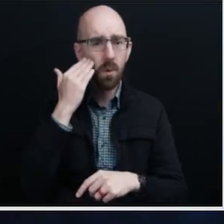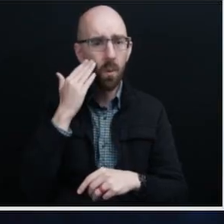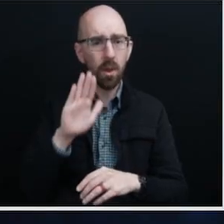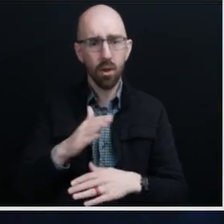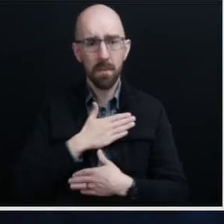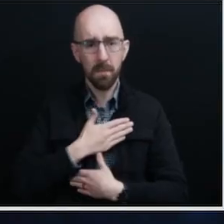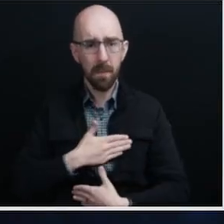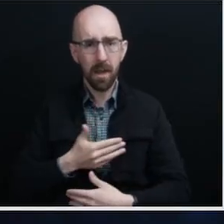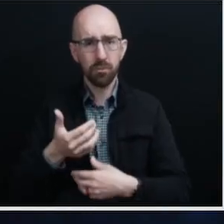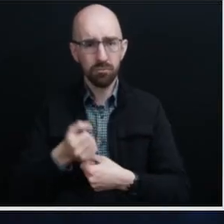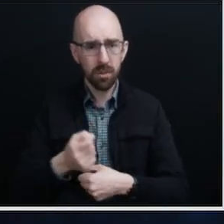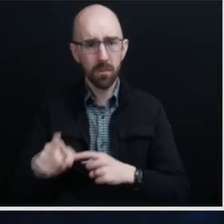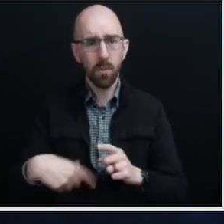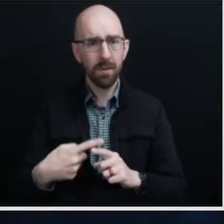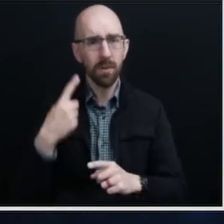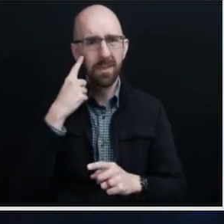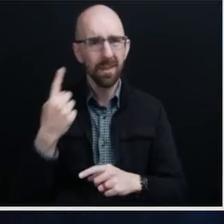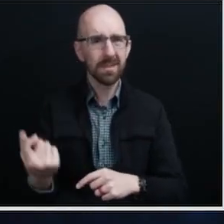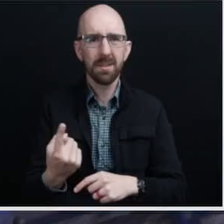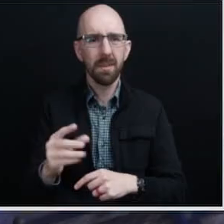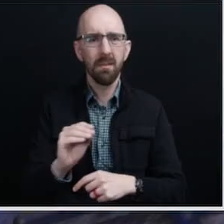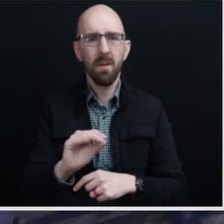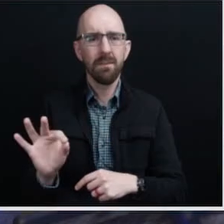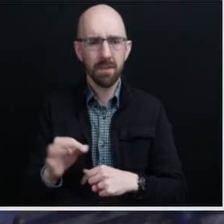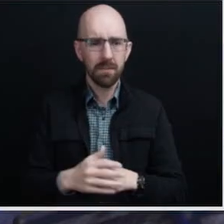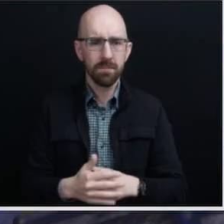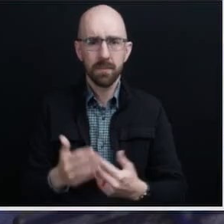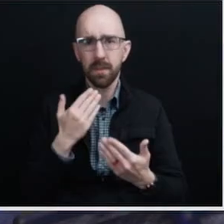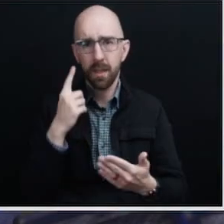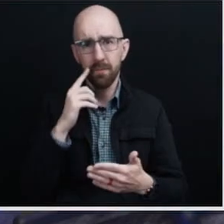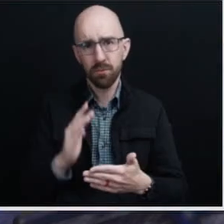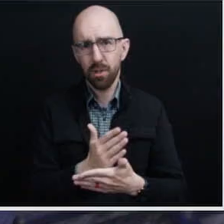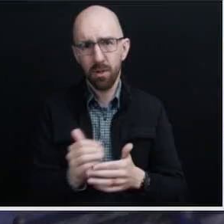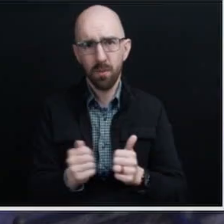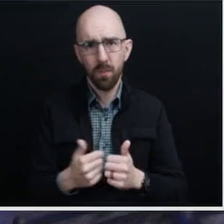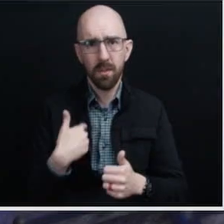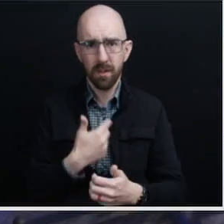you think something's off. Thank you for sharing with us today. Dr. Wagner, wrap us up. What's the